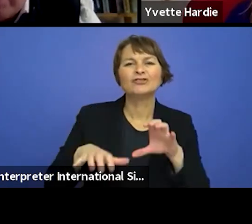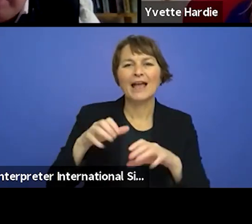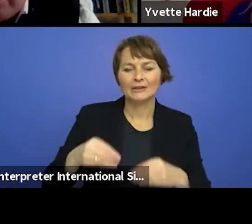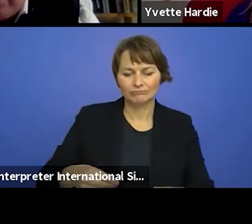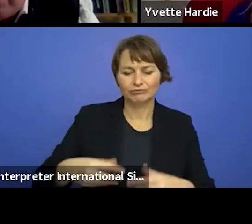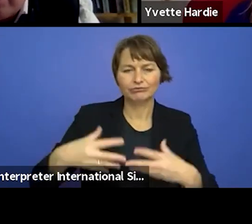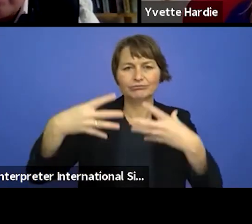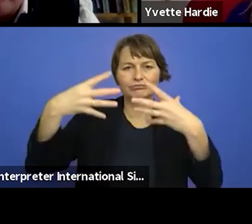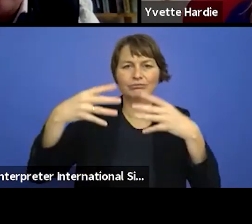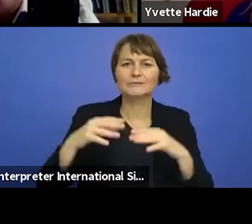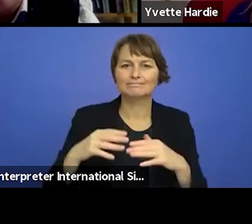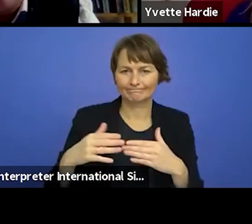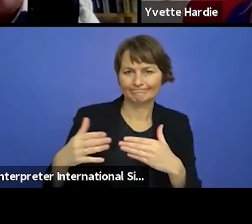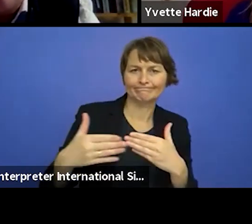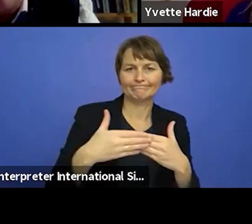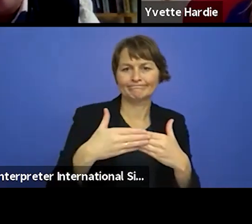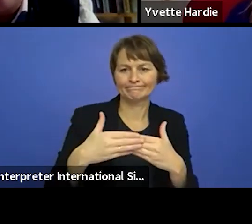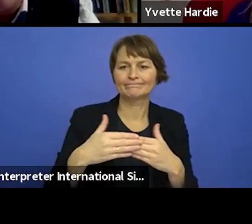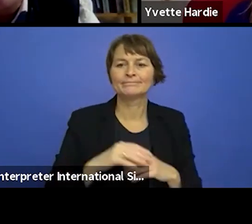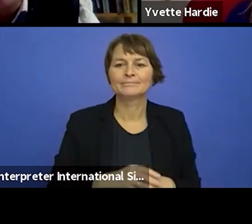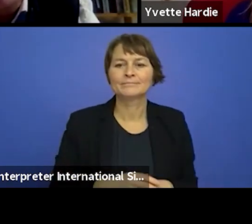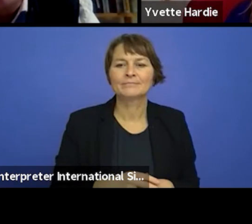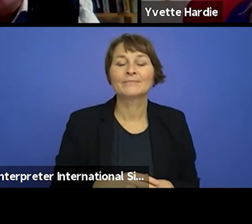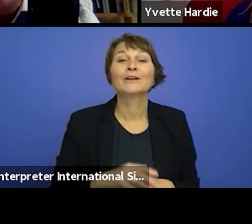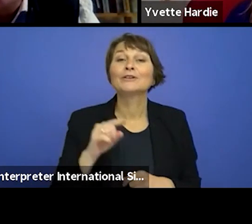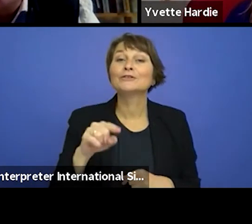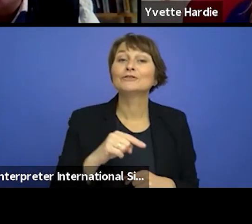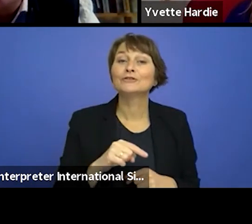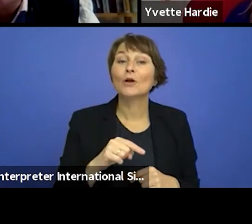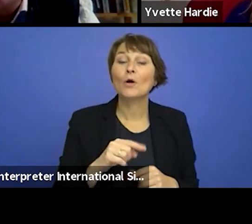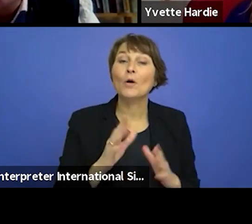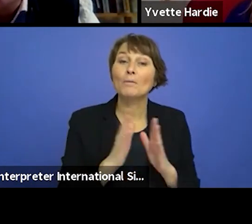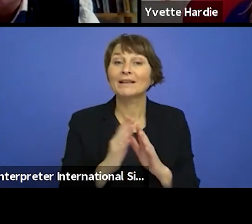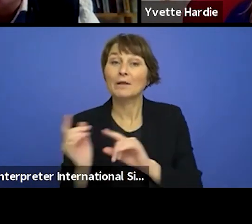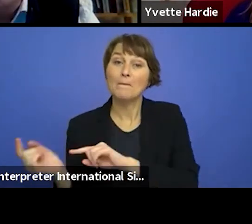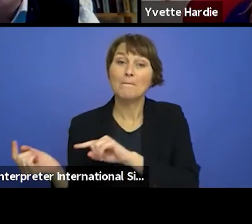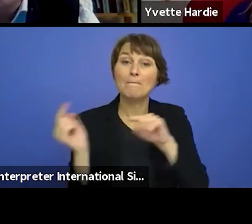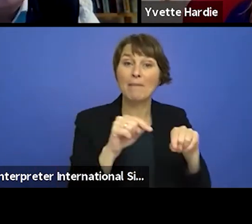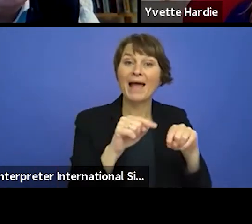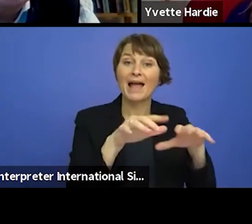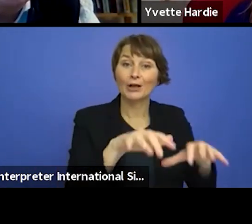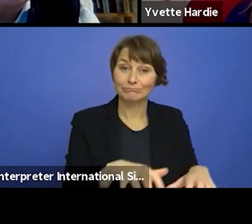participants within zoom are now welcome to return to the auditorium on the Forum platform.